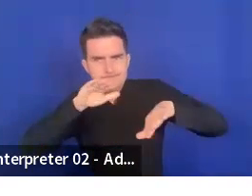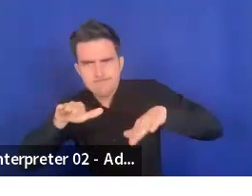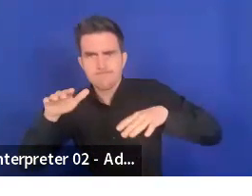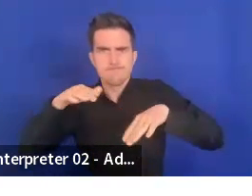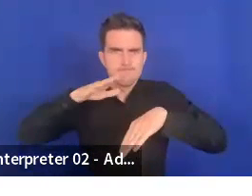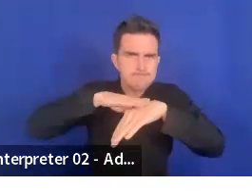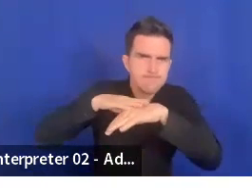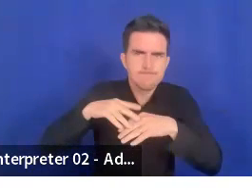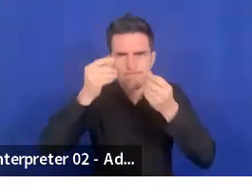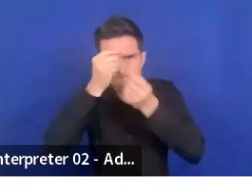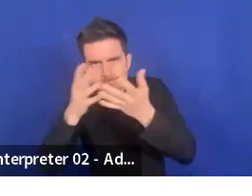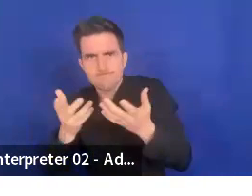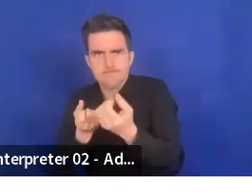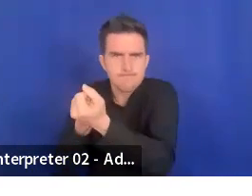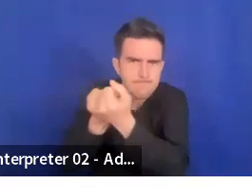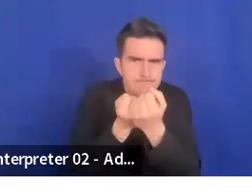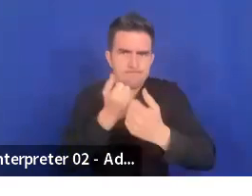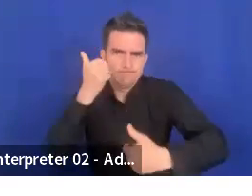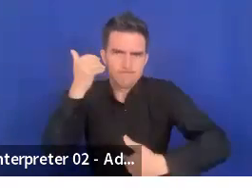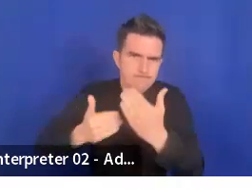We have seen that, and so this is very important.